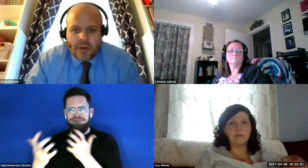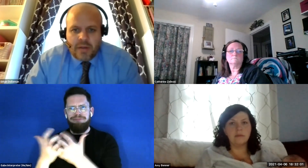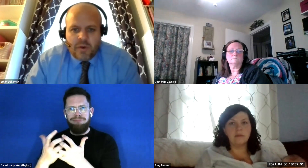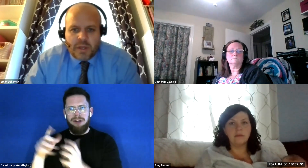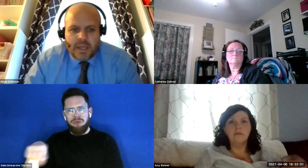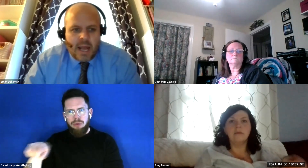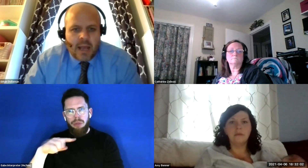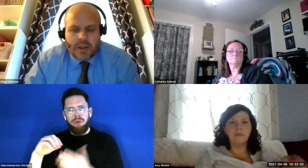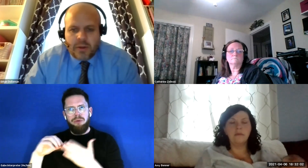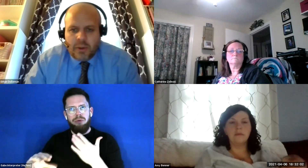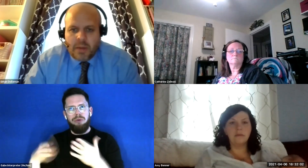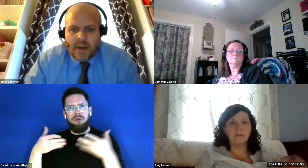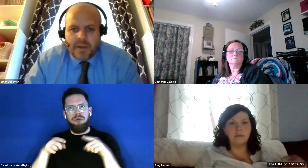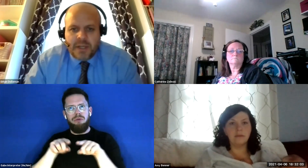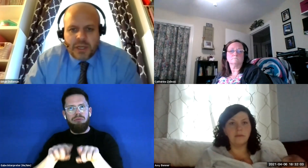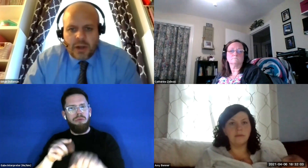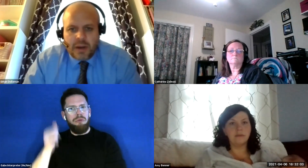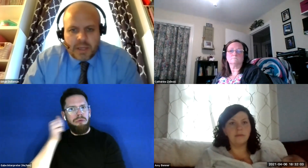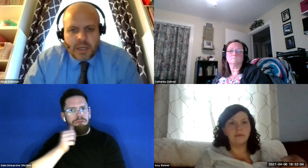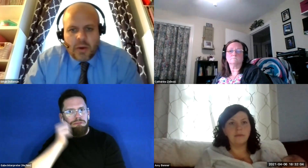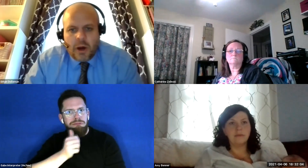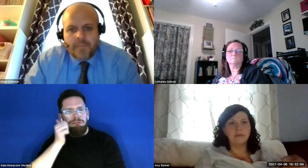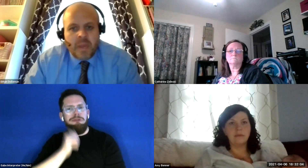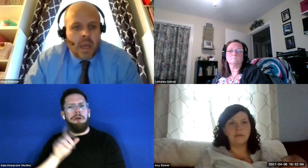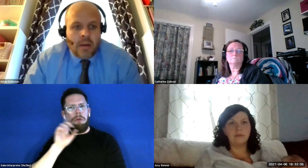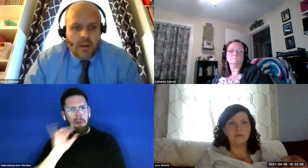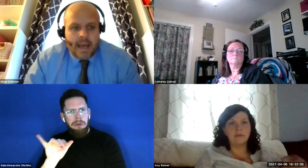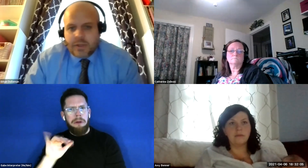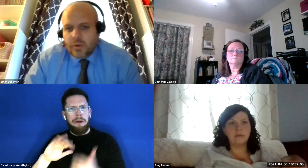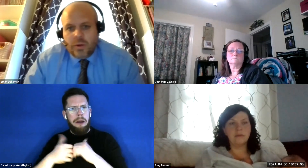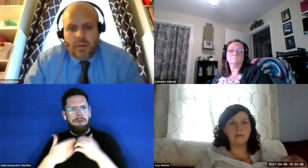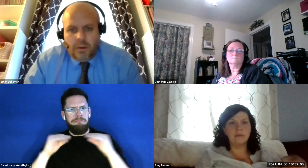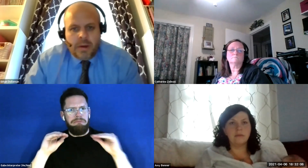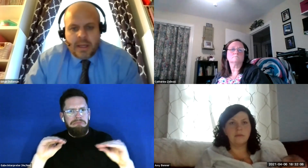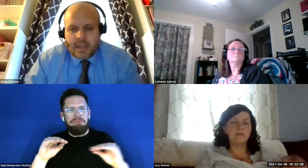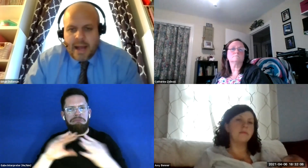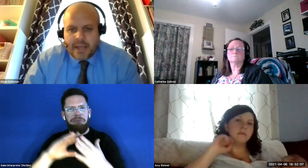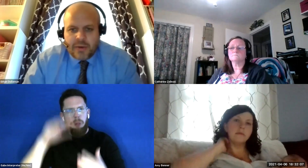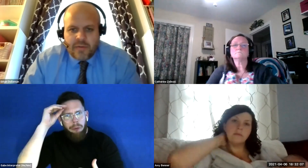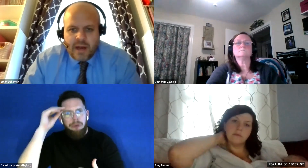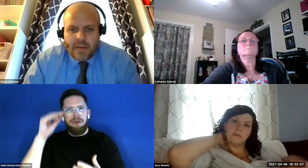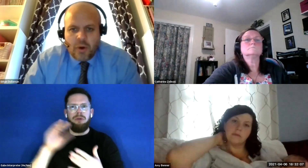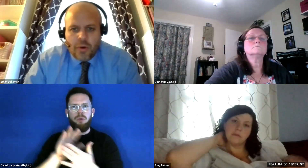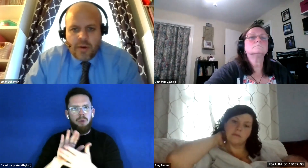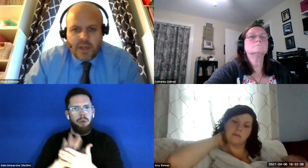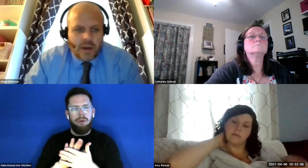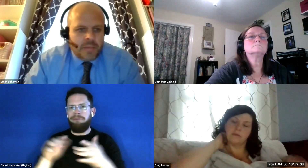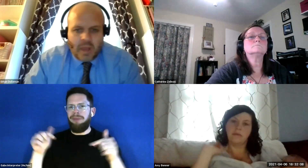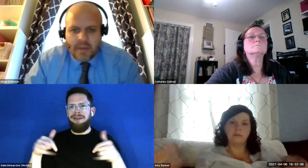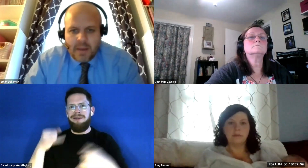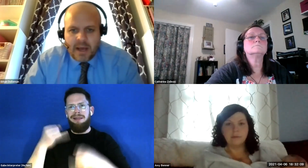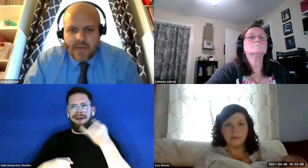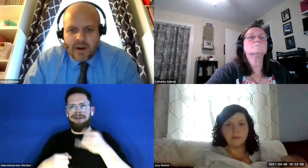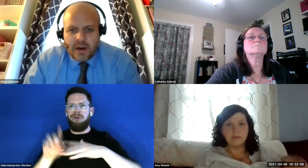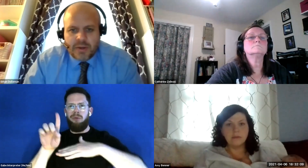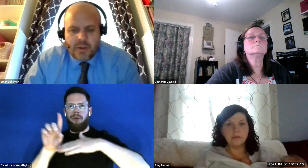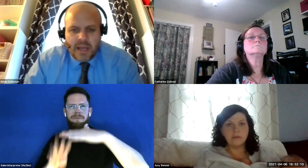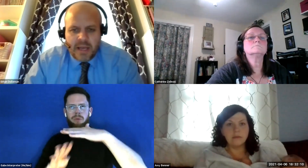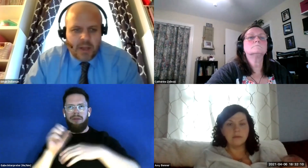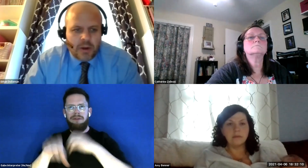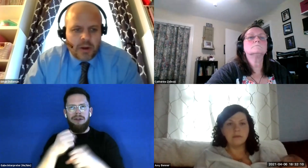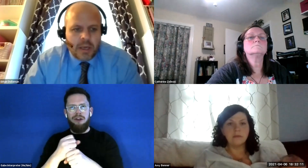Ethan Dolleman: really going to focus on today and also a little bit about the teaching and learning that's going to go on at school and this last sort of quarter of the year i'm coming out of our sort of pandemic learning here.